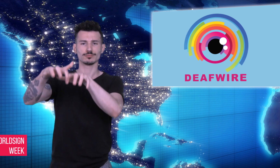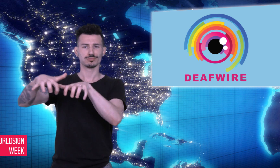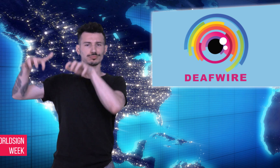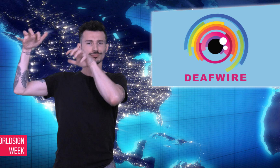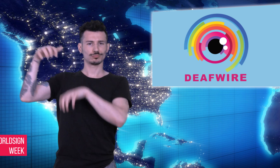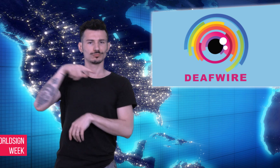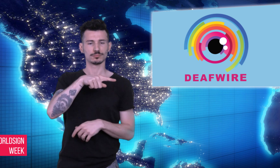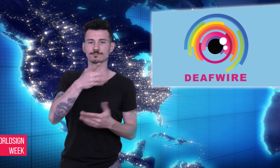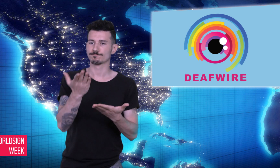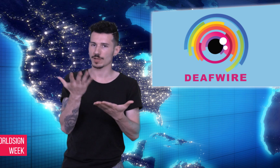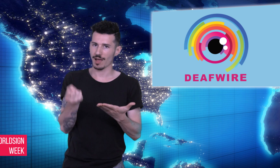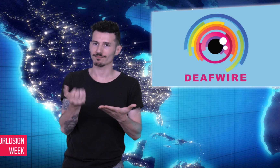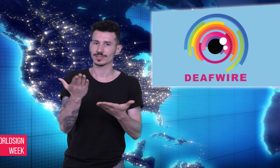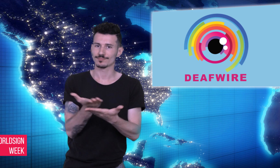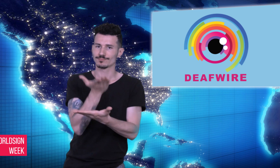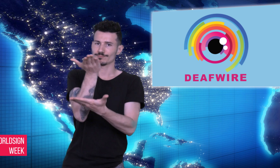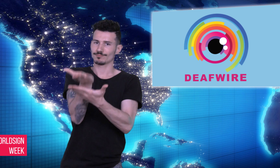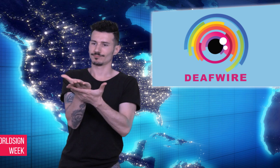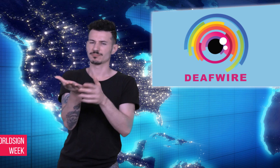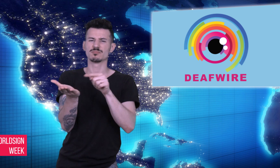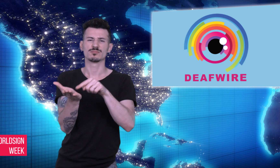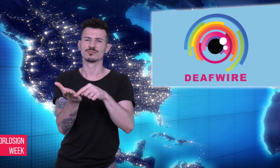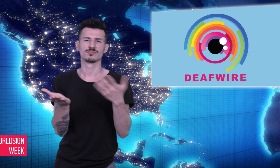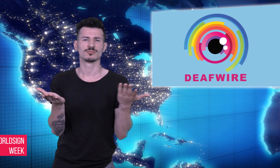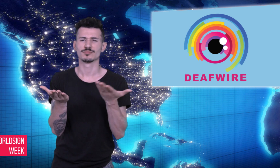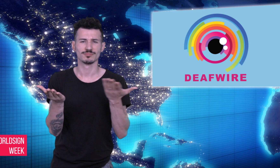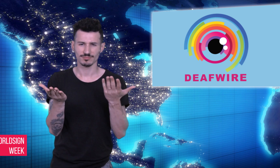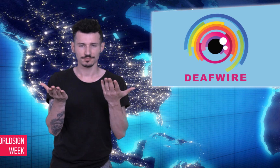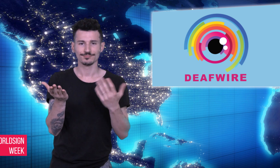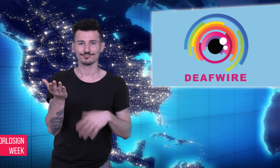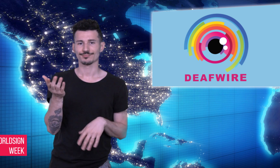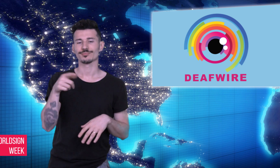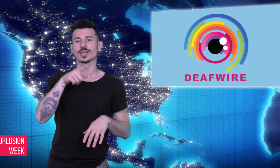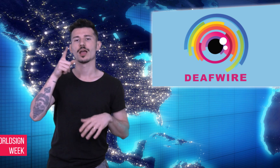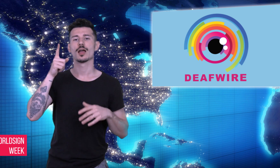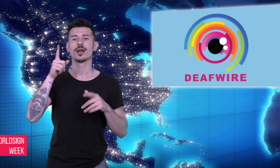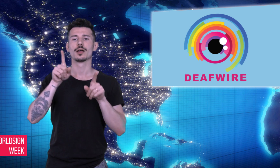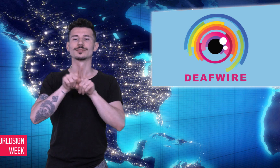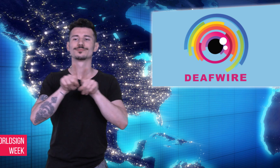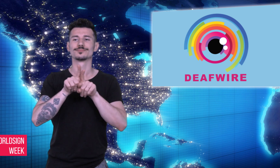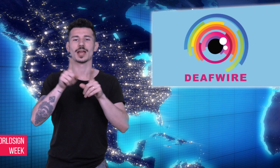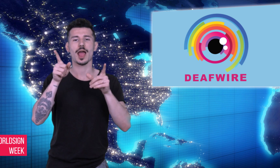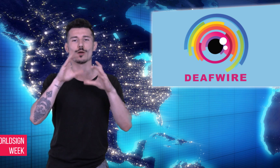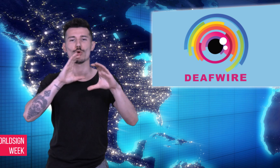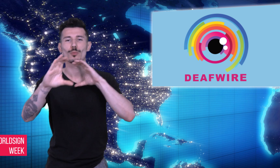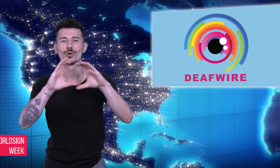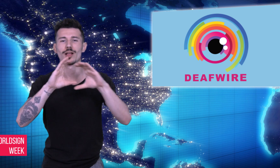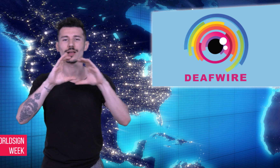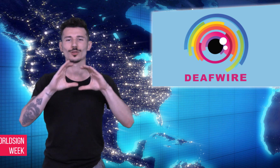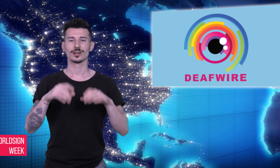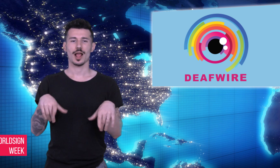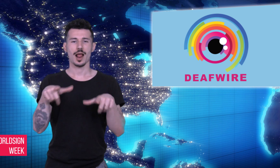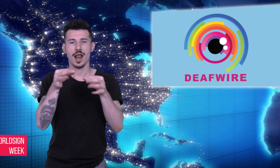they are proposing language to imply that the National Relay Service